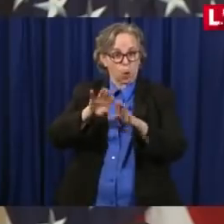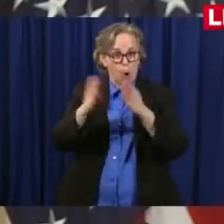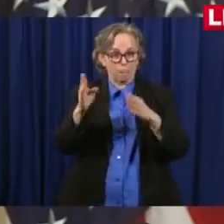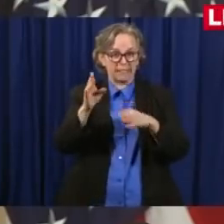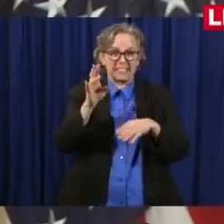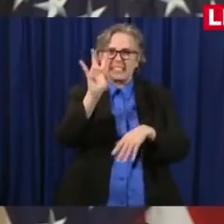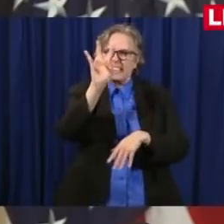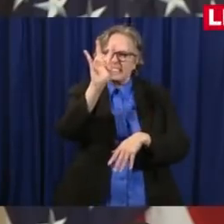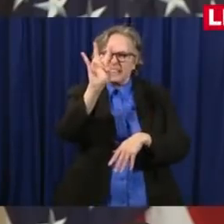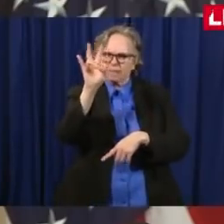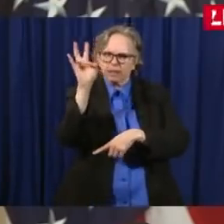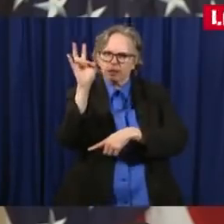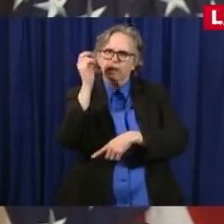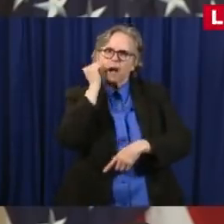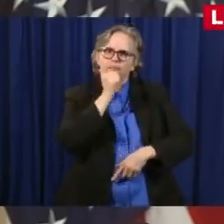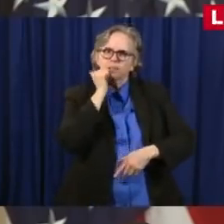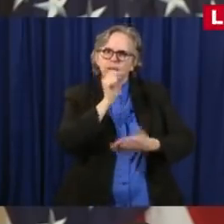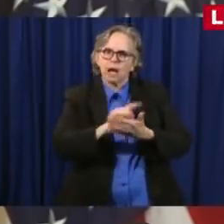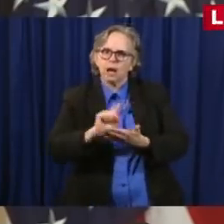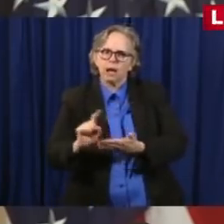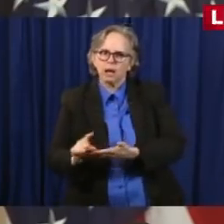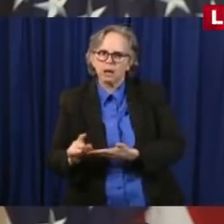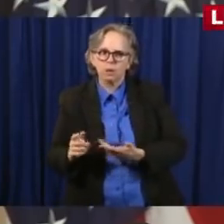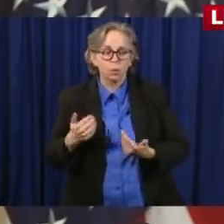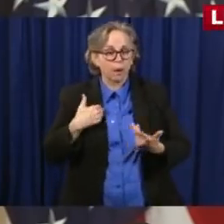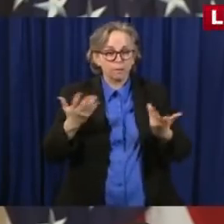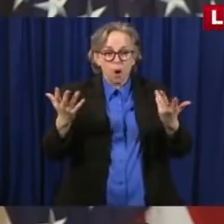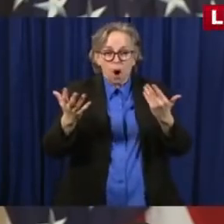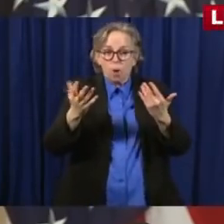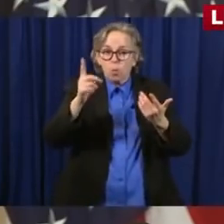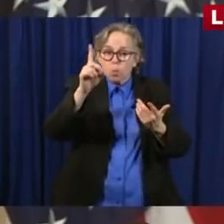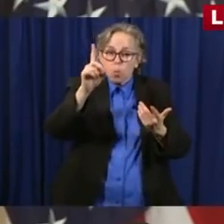WE HAVE EXTENDED OUR CALL CENTER TO A SEVEN-DAY WEEK OPERATION.